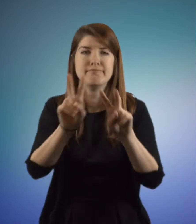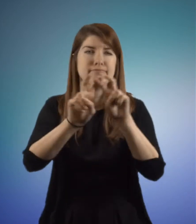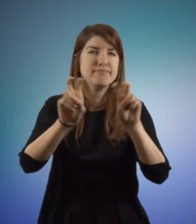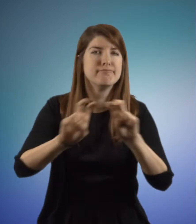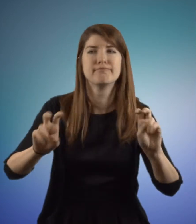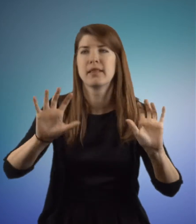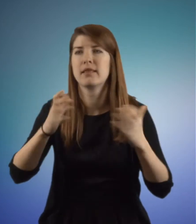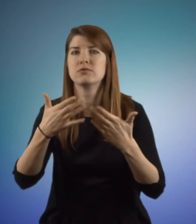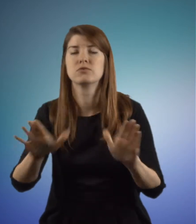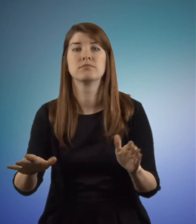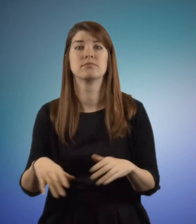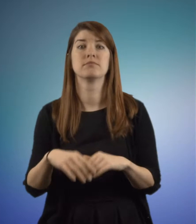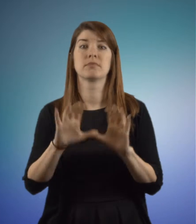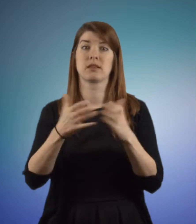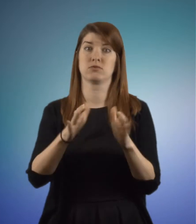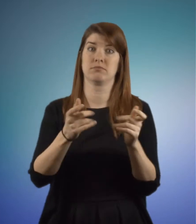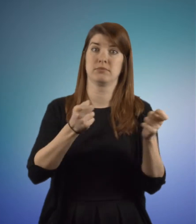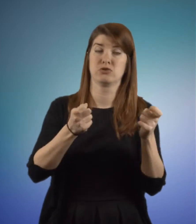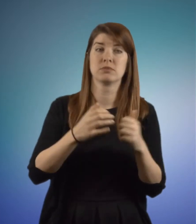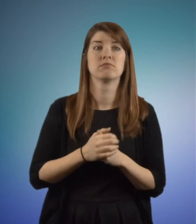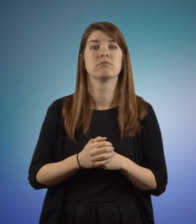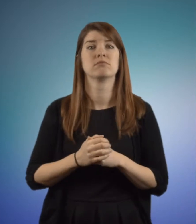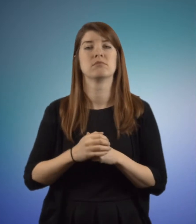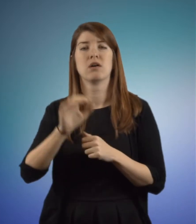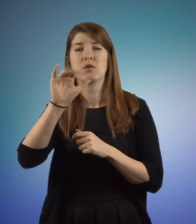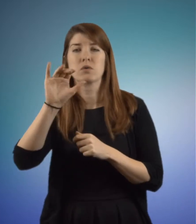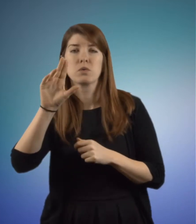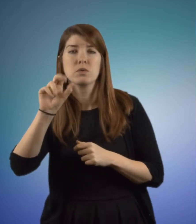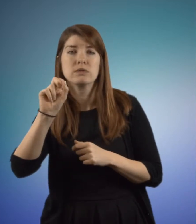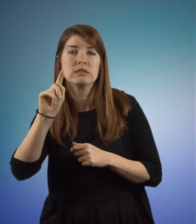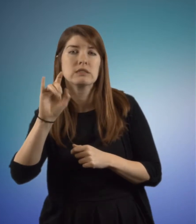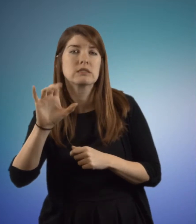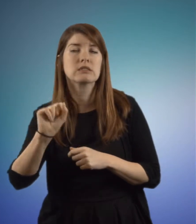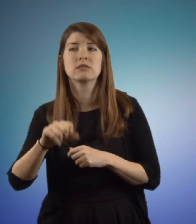Classroom management. Classroom acoustics and visual access to determine whether